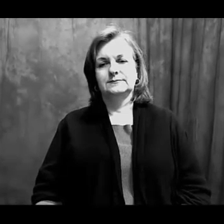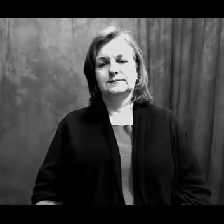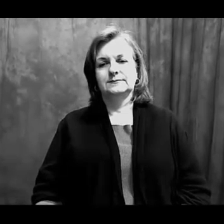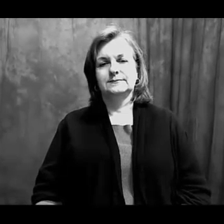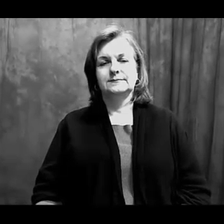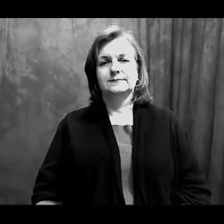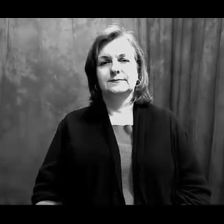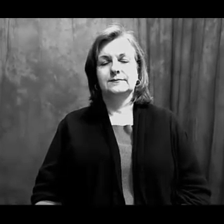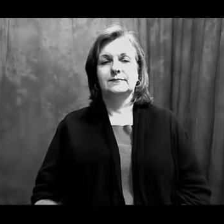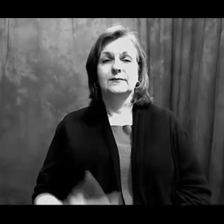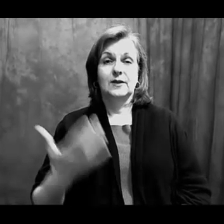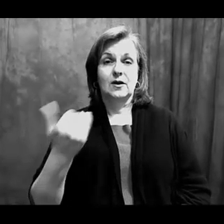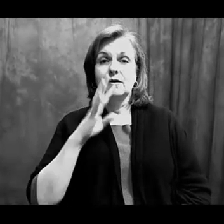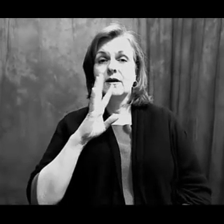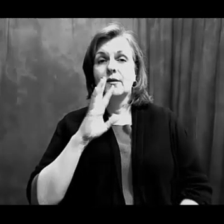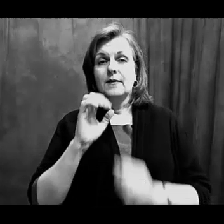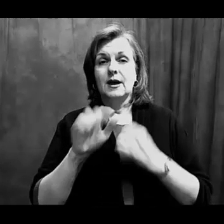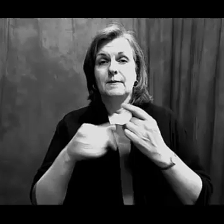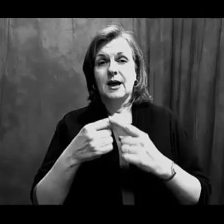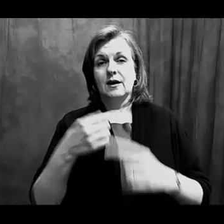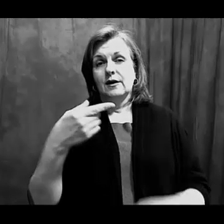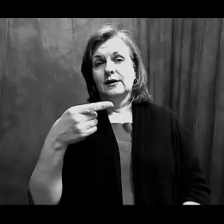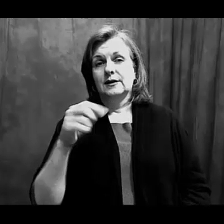we talked about genes